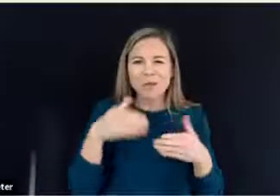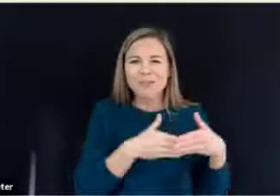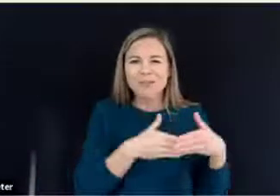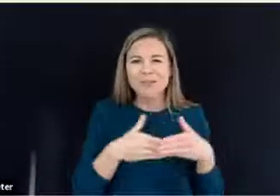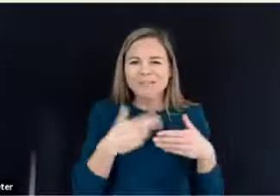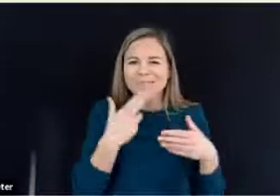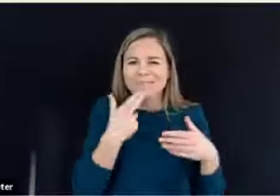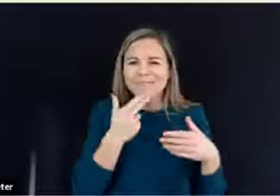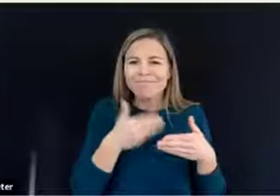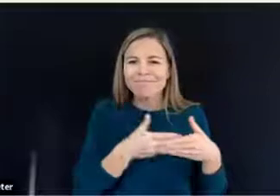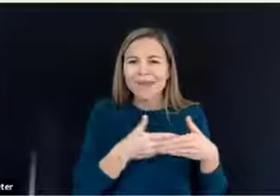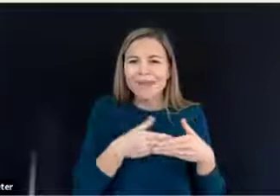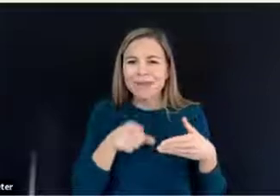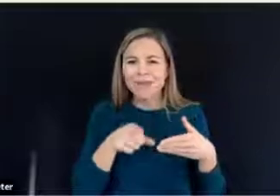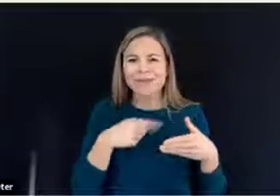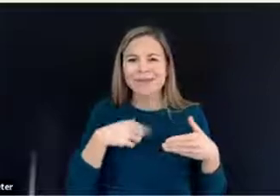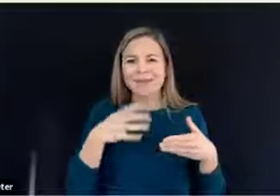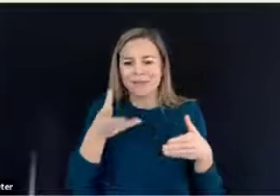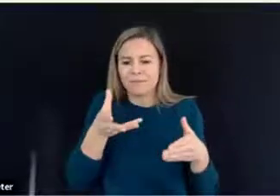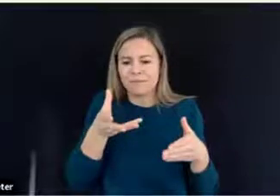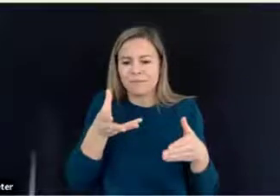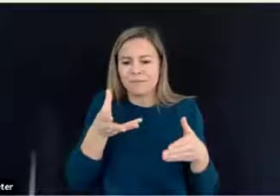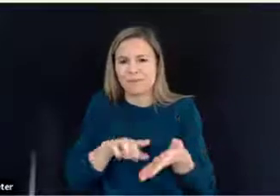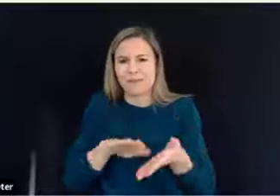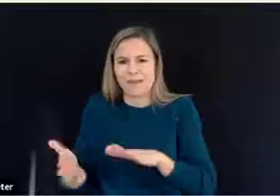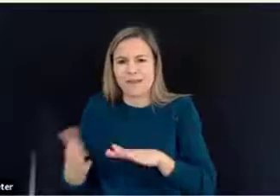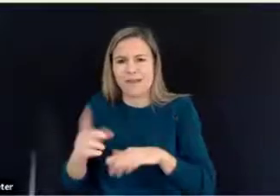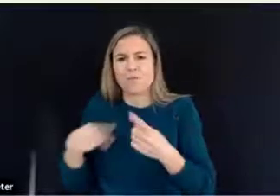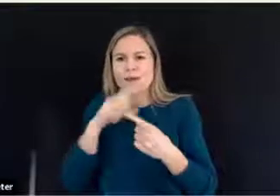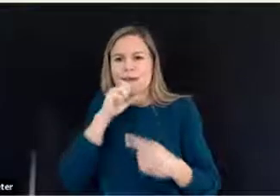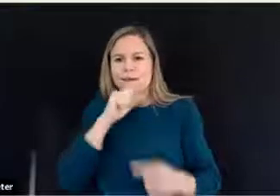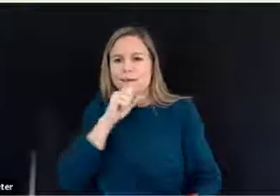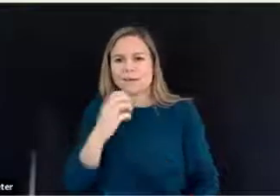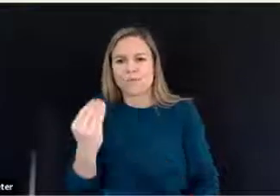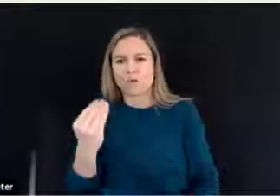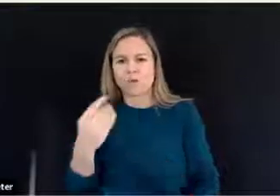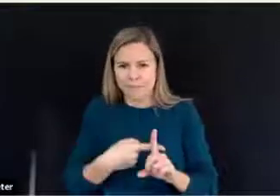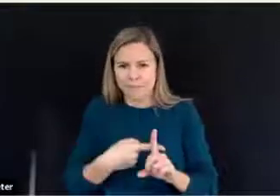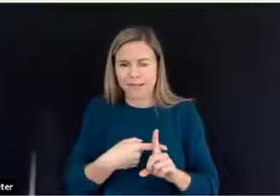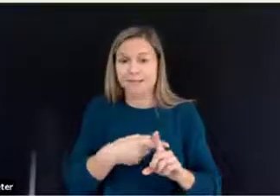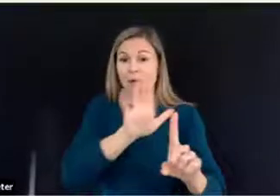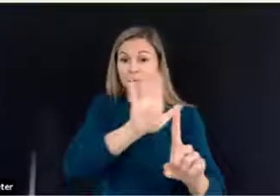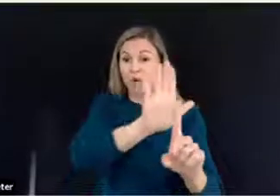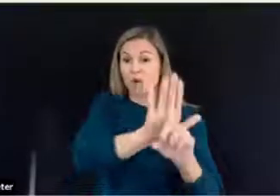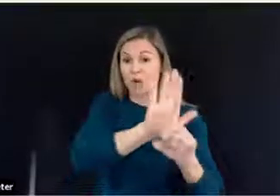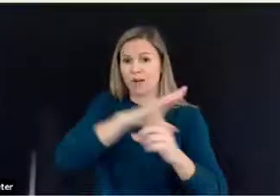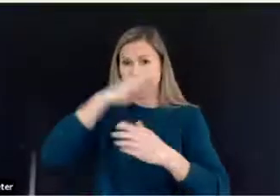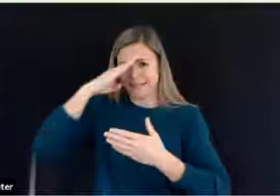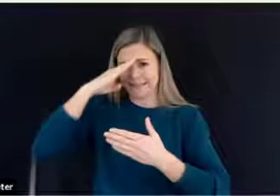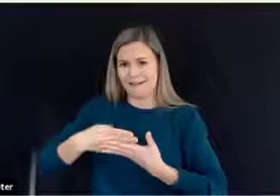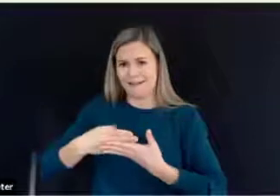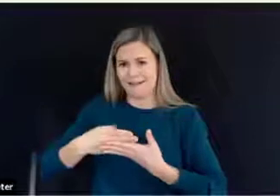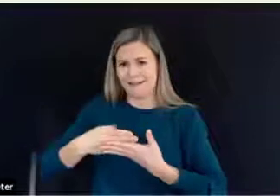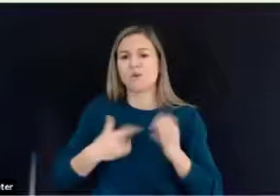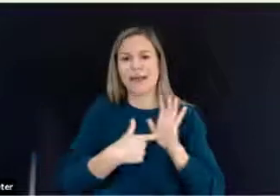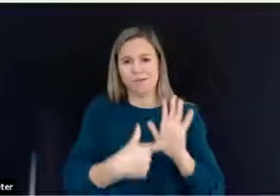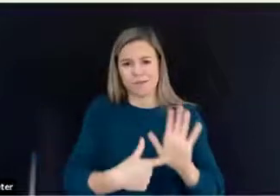who when he passed away from a peroxisomal disorder, that was her son. And here she is in Brooklyn, New York,